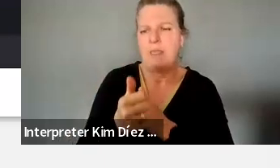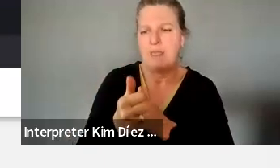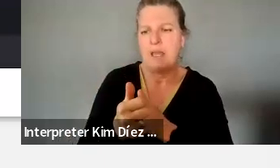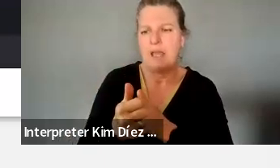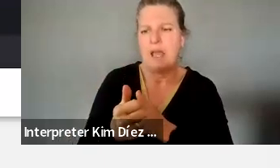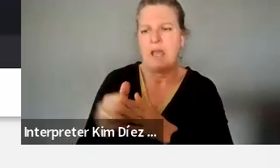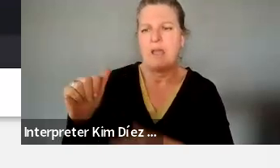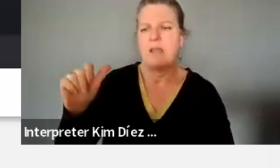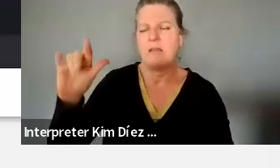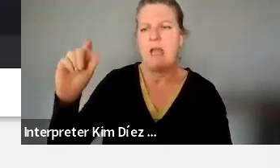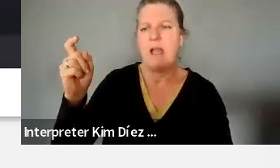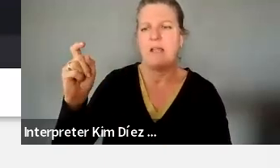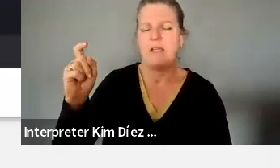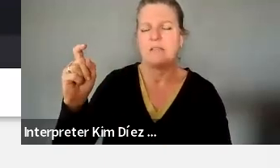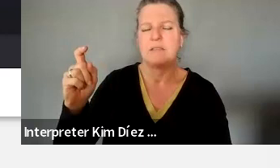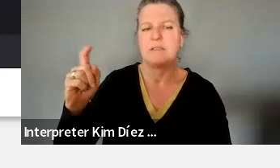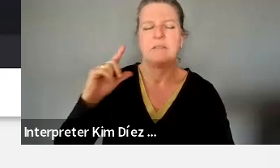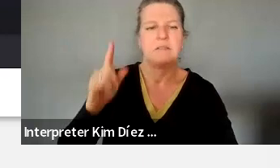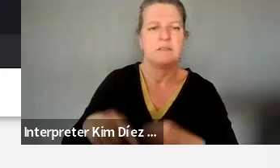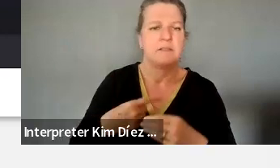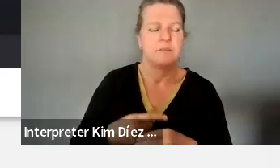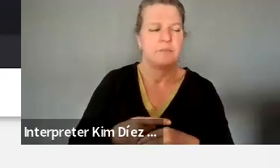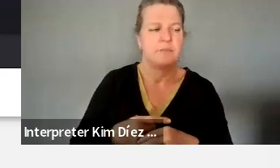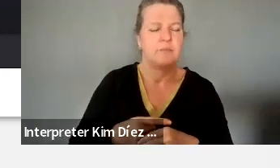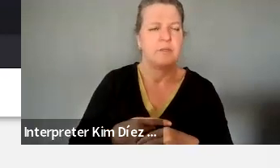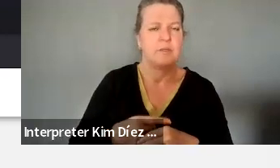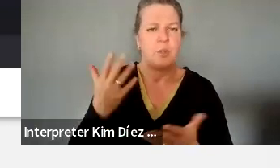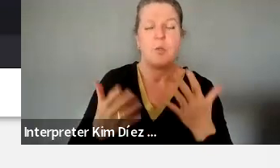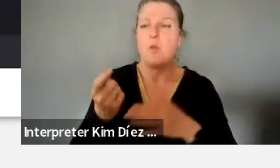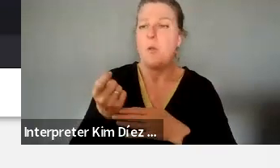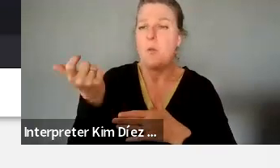about you may wanna remove any information that's private.